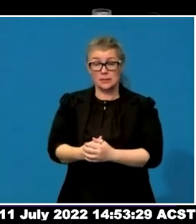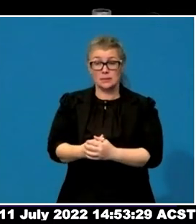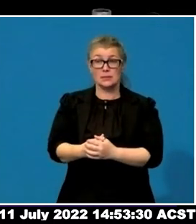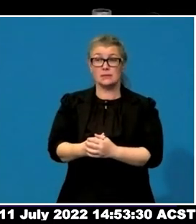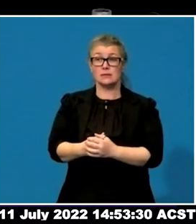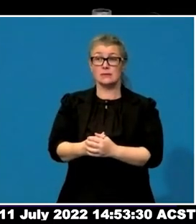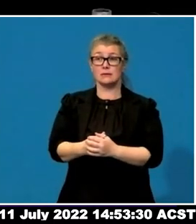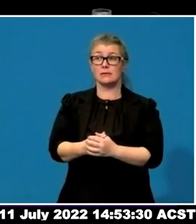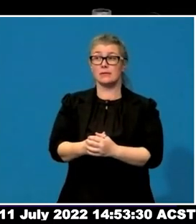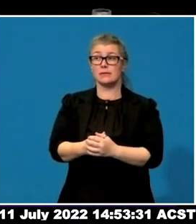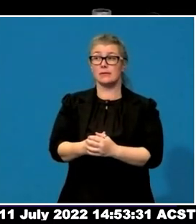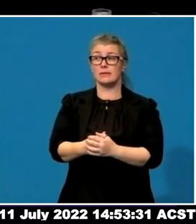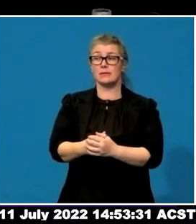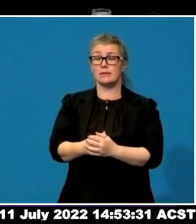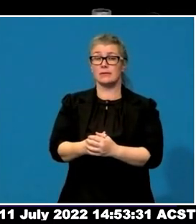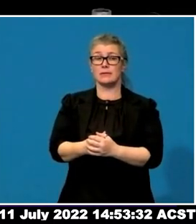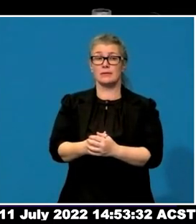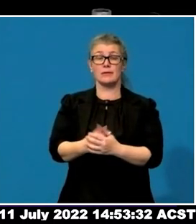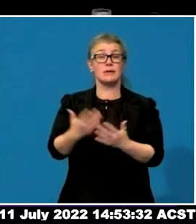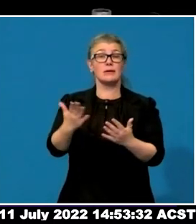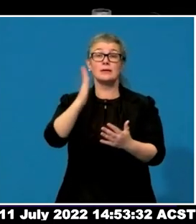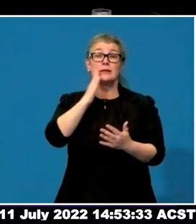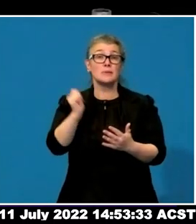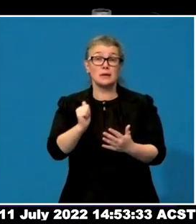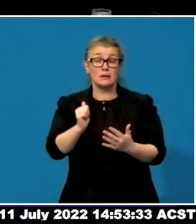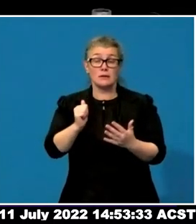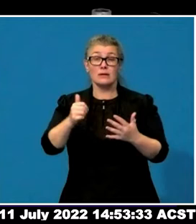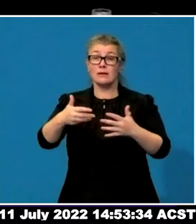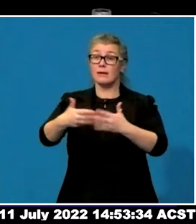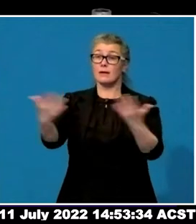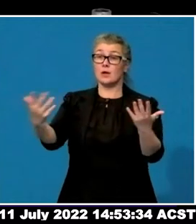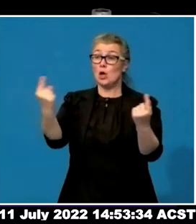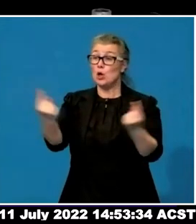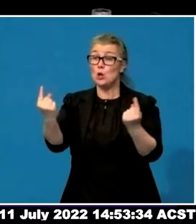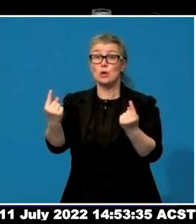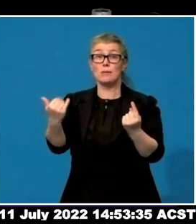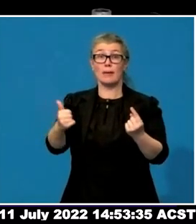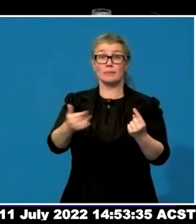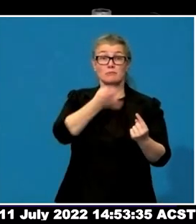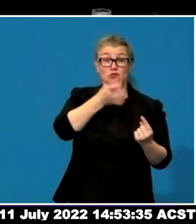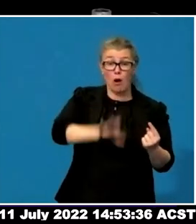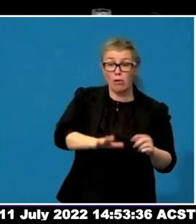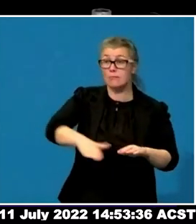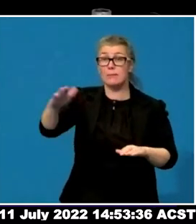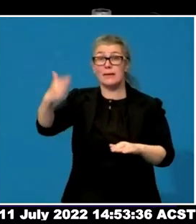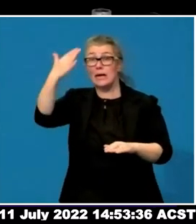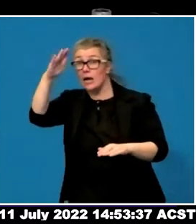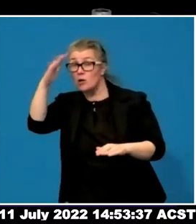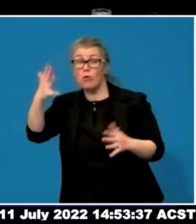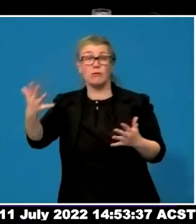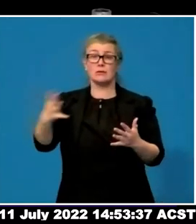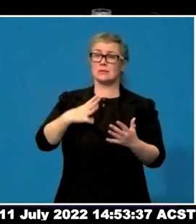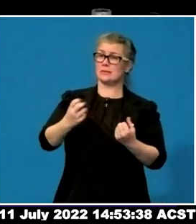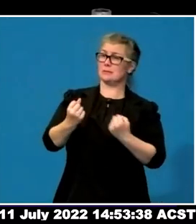they are a man or a woman, a child, that the consistency of family and community are there